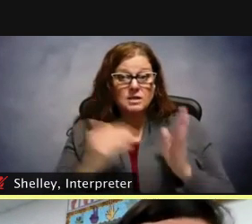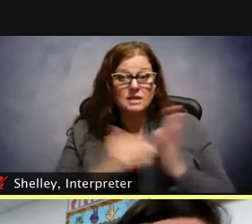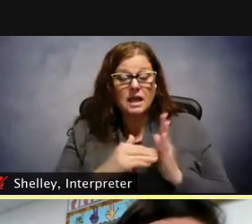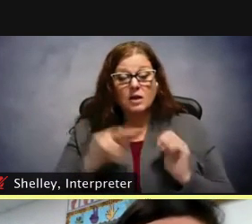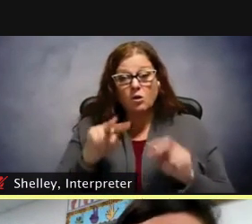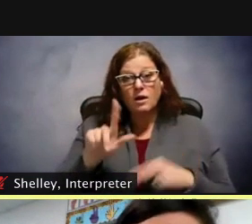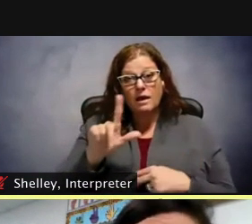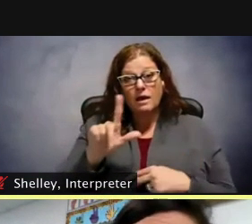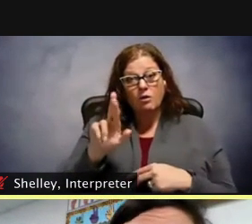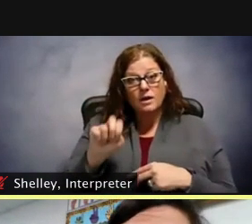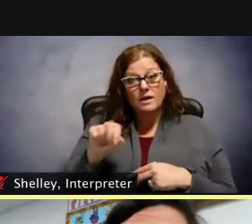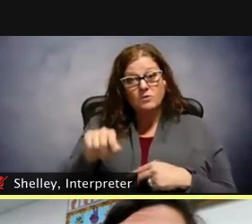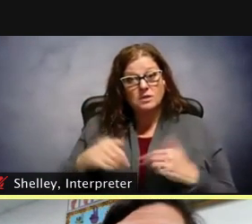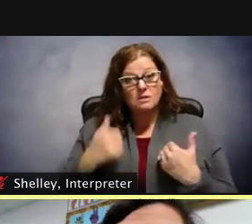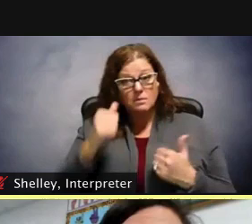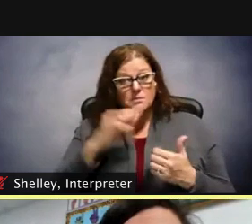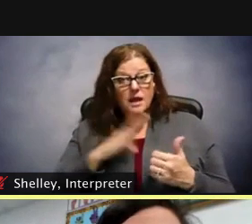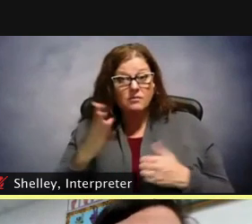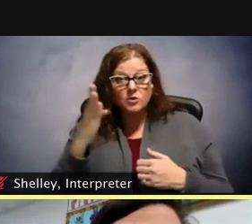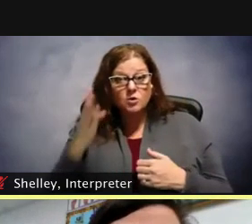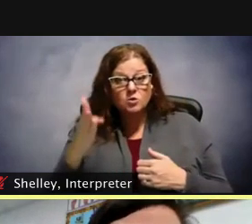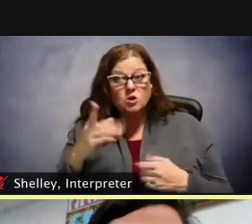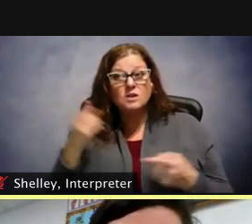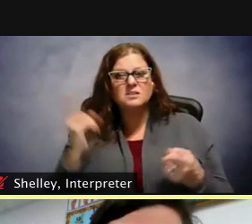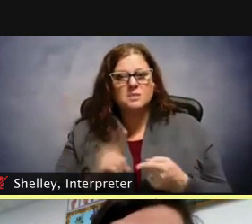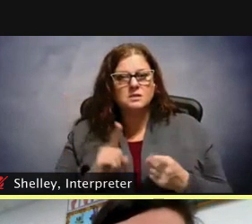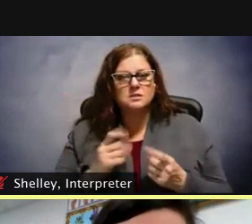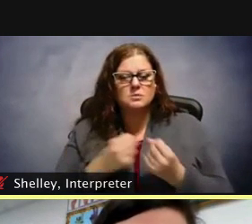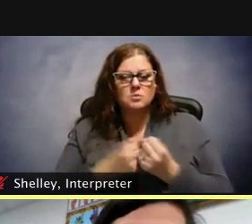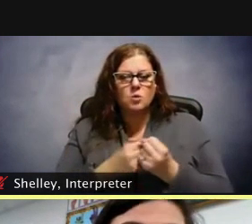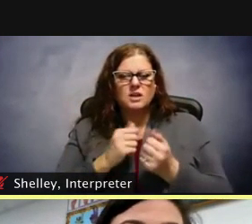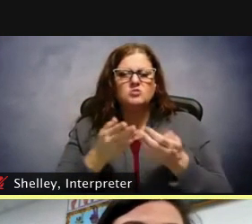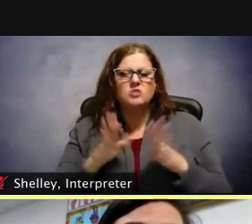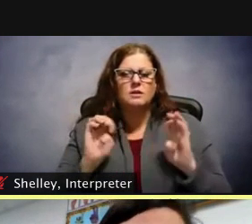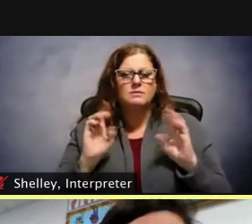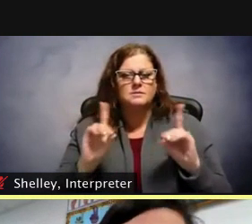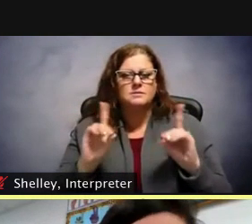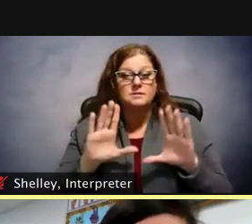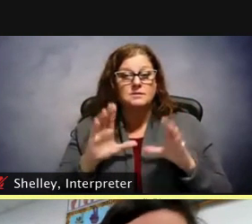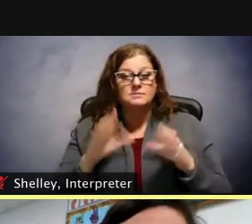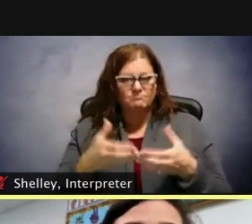young man in the future is diminishing support within that gen ed setting. So during his day